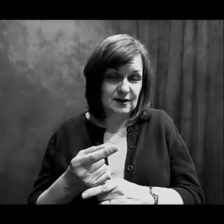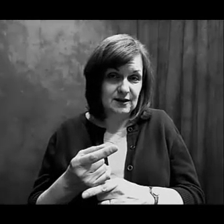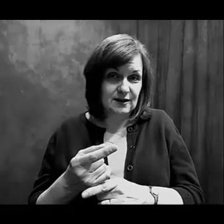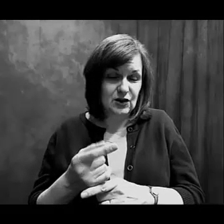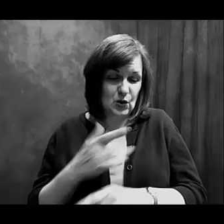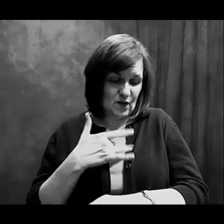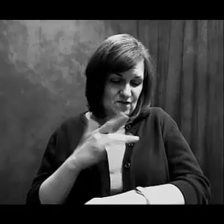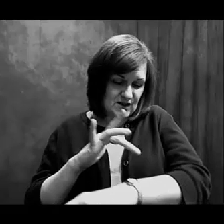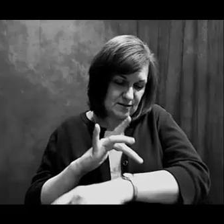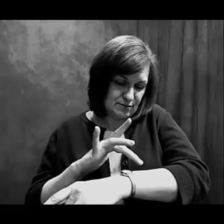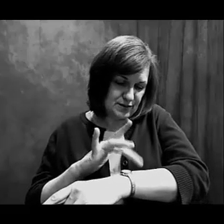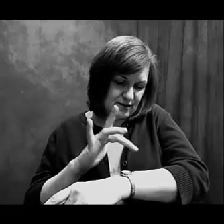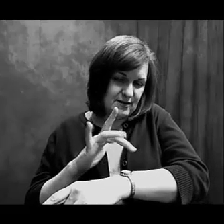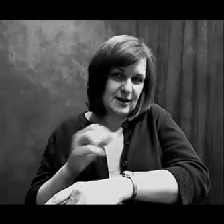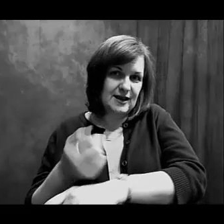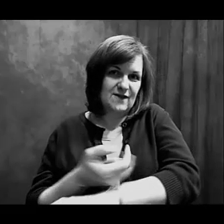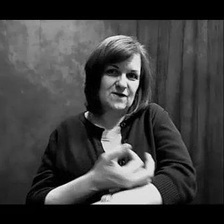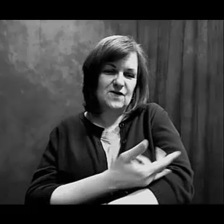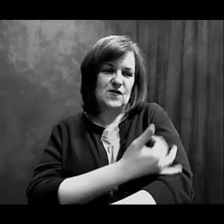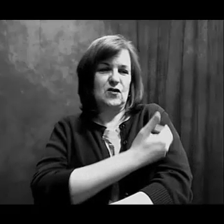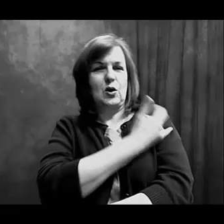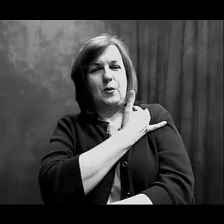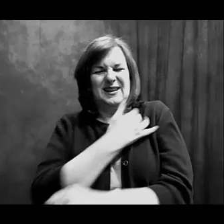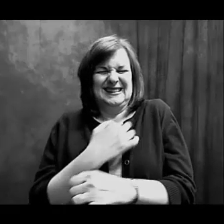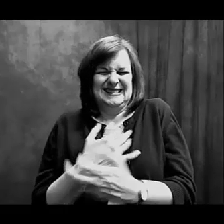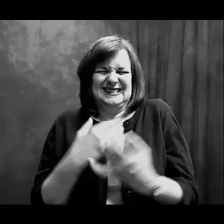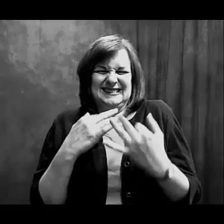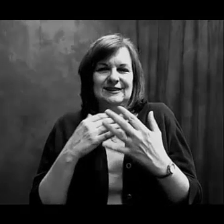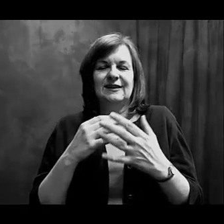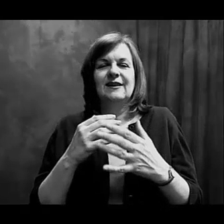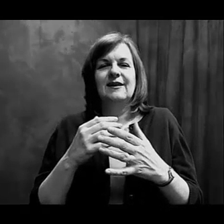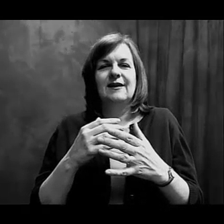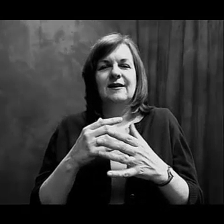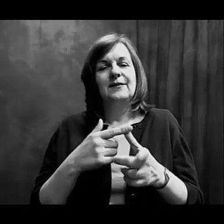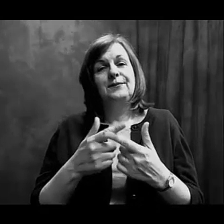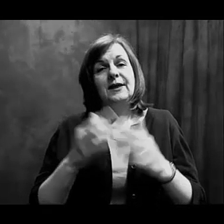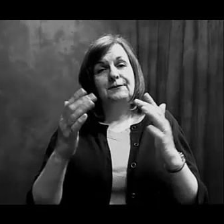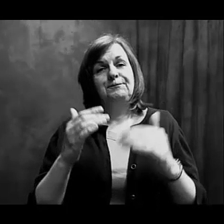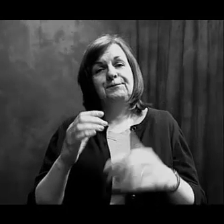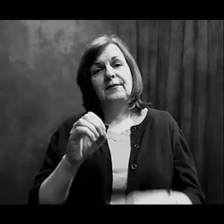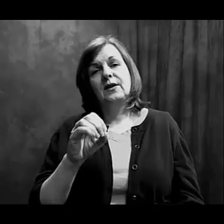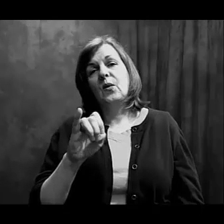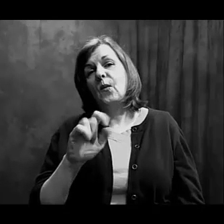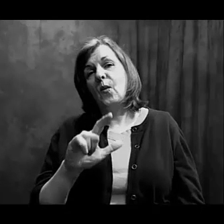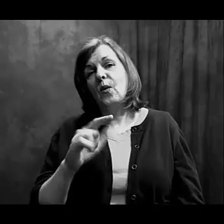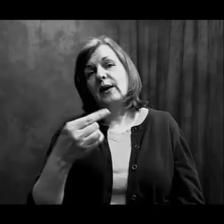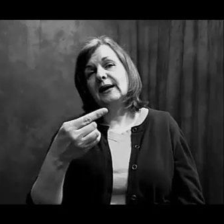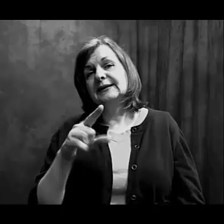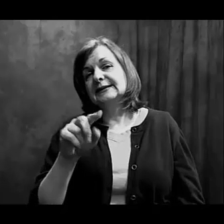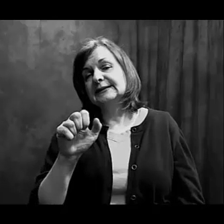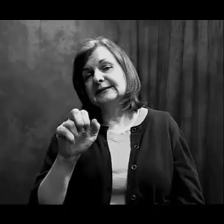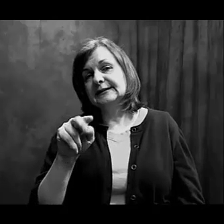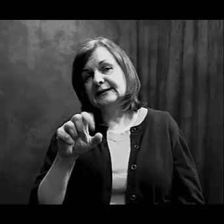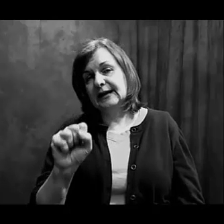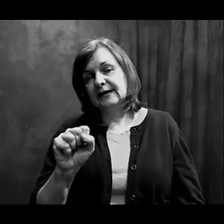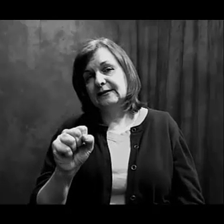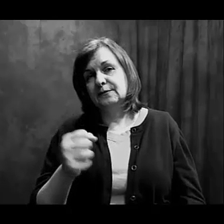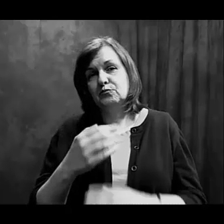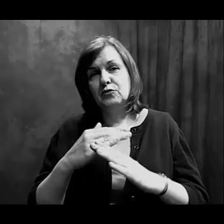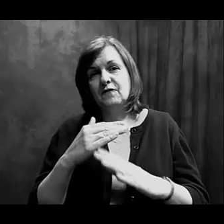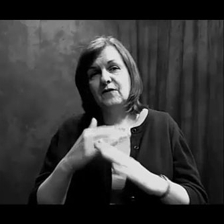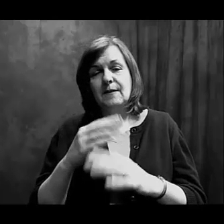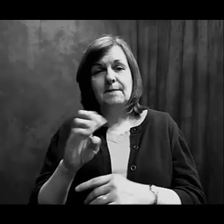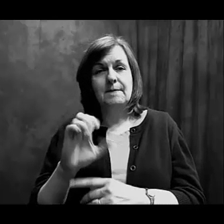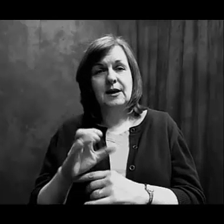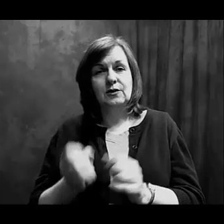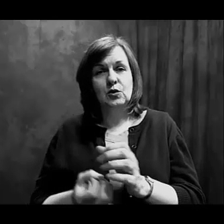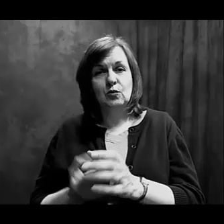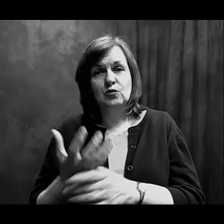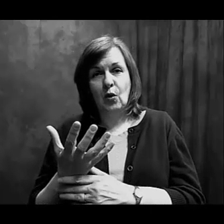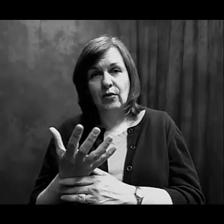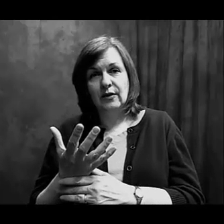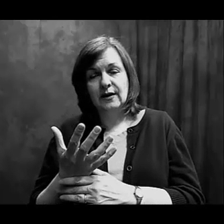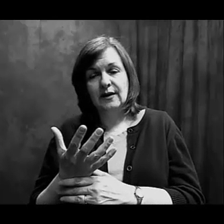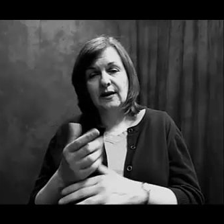all the way up your arm - it kind of tickles sometimes!! oil glands are very very important for helping to inhibit bacteria growth